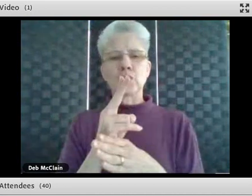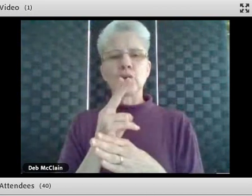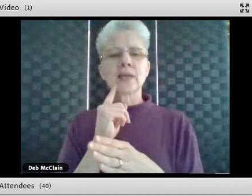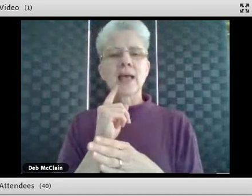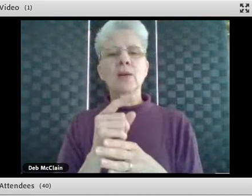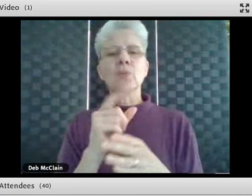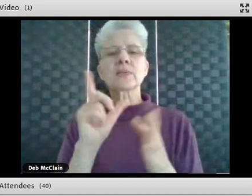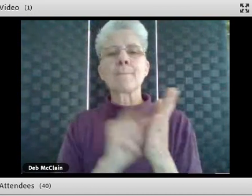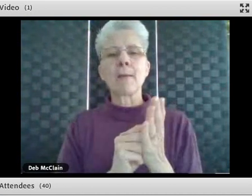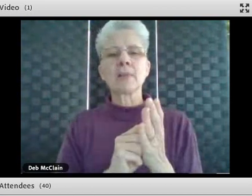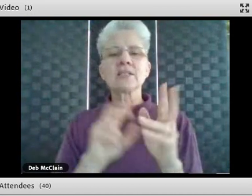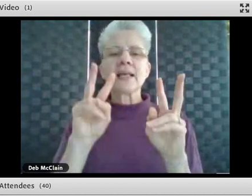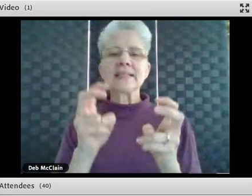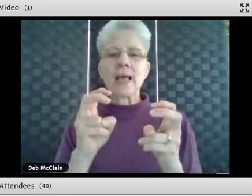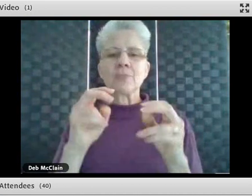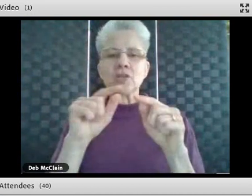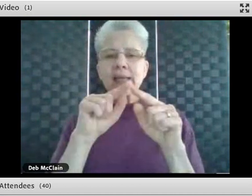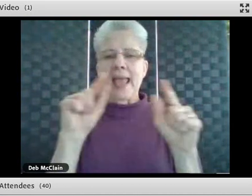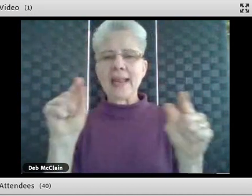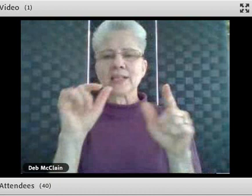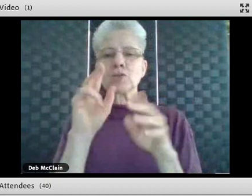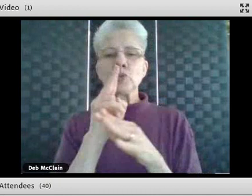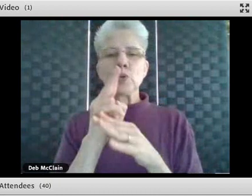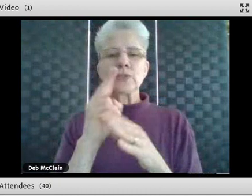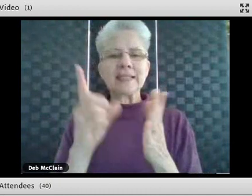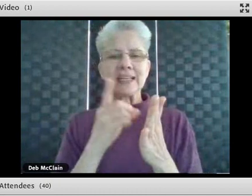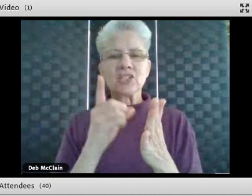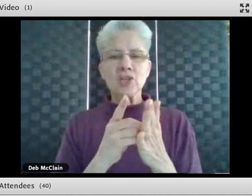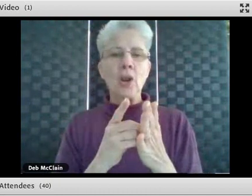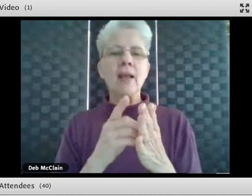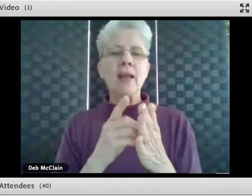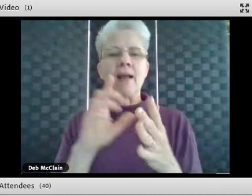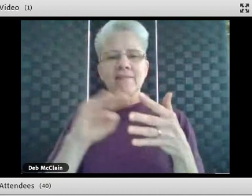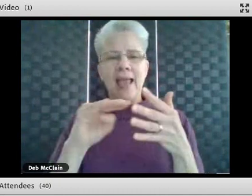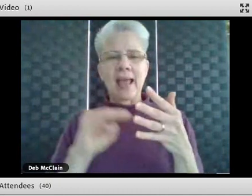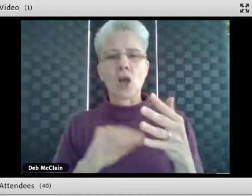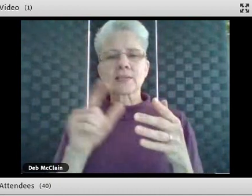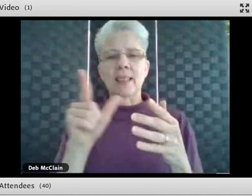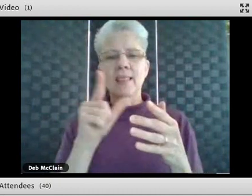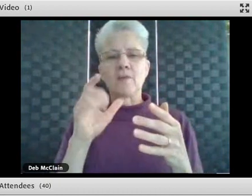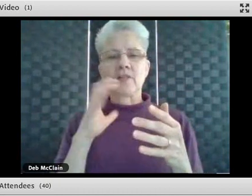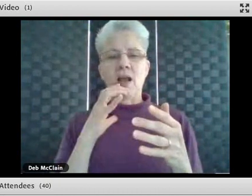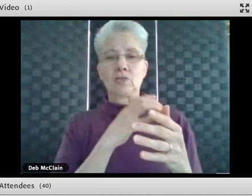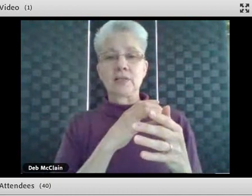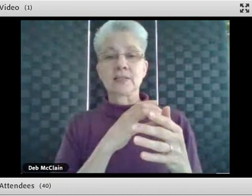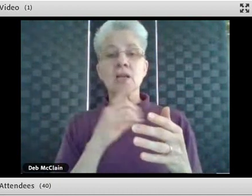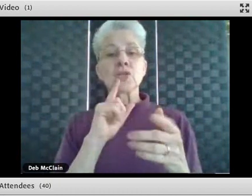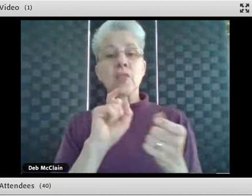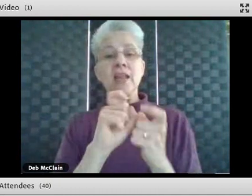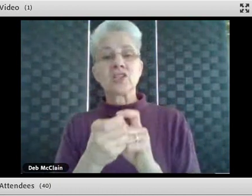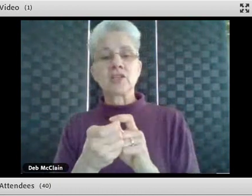Used in the Dictionary Catalogues of the Library of Congress," and thankfully, the title changed in 1975 to just "Library of Congress Subject Headings,"